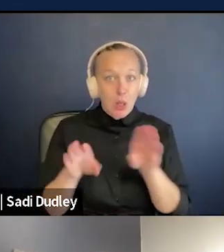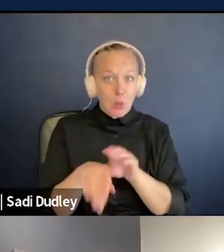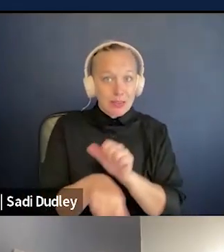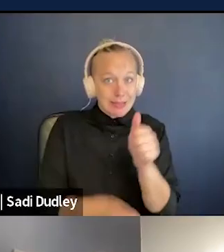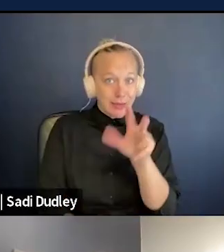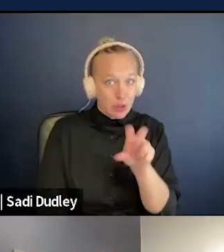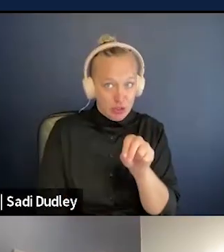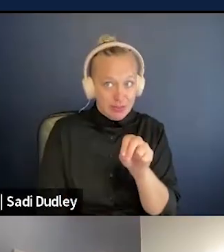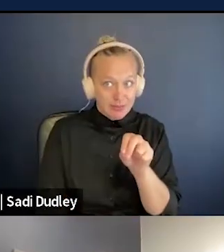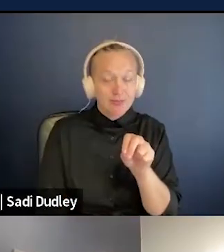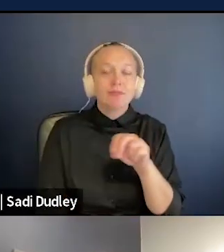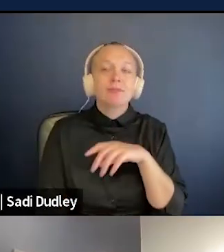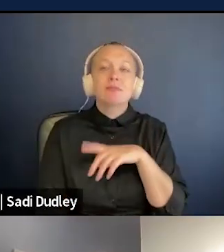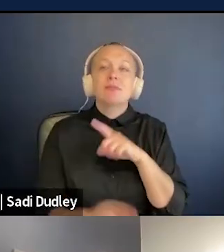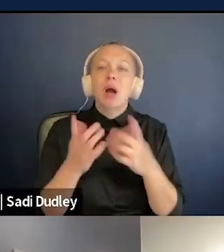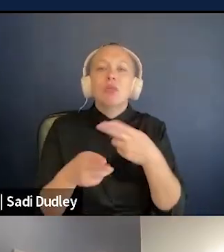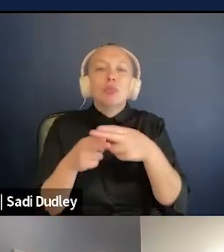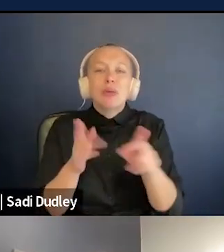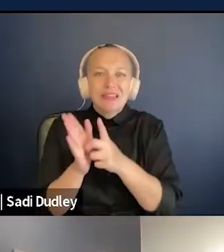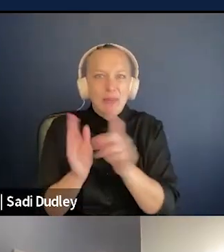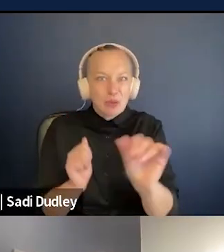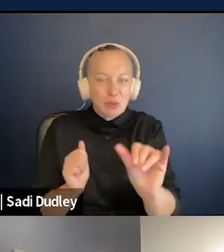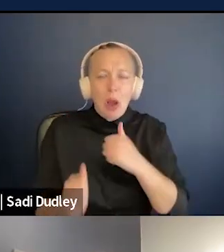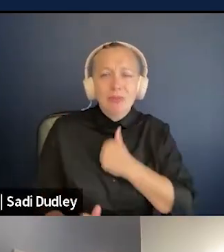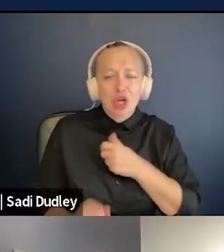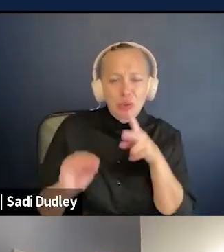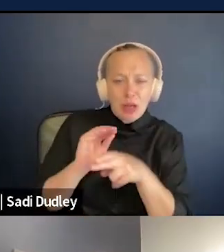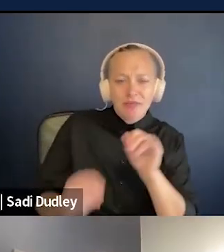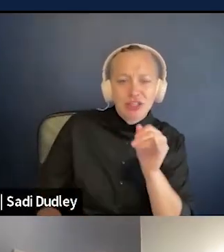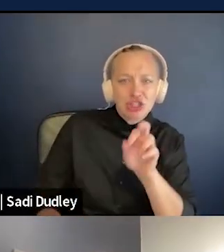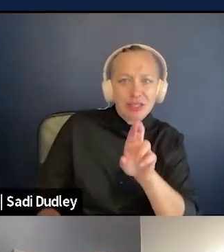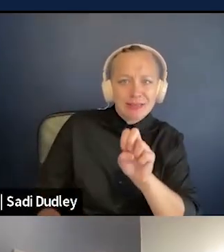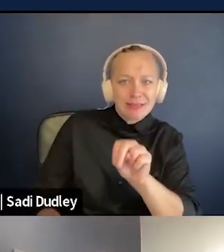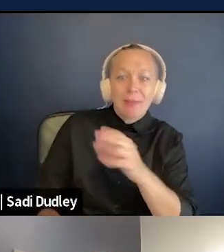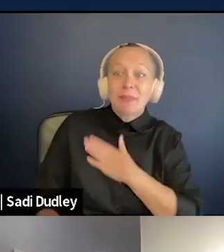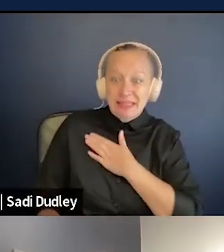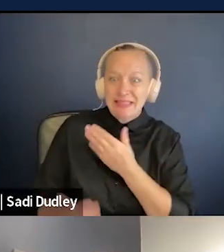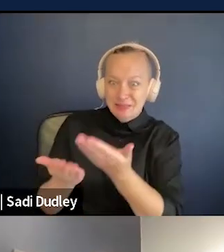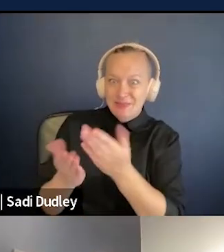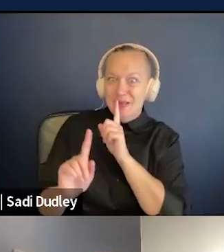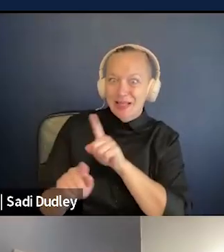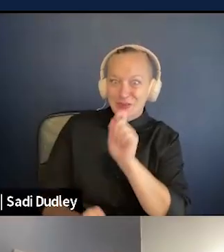Um, and just to have a brief demonstration. Sorry to cut you off, Dr. Jensen. Please, um, feel free to answer the question.